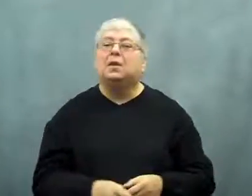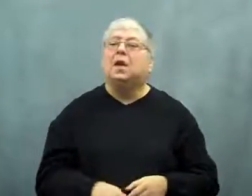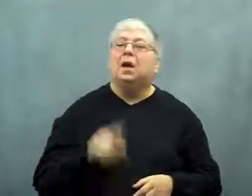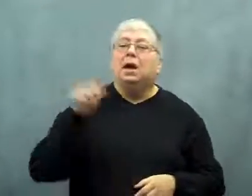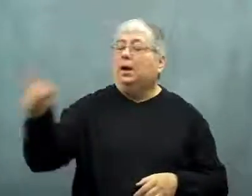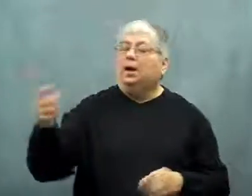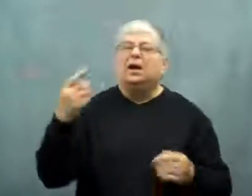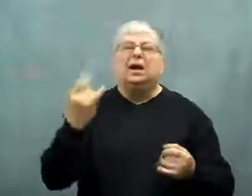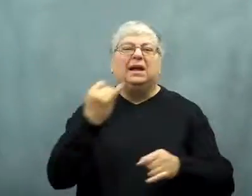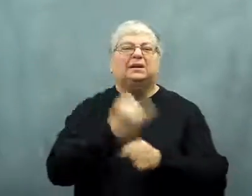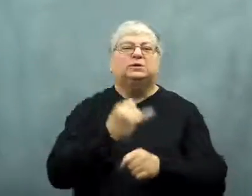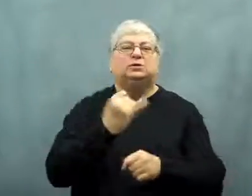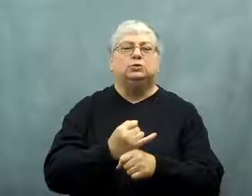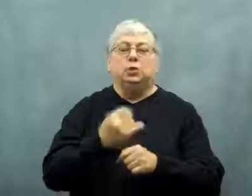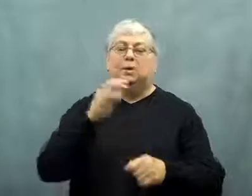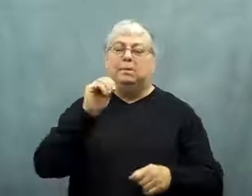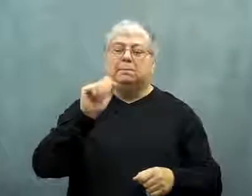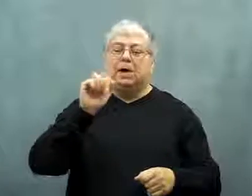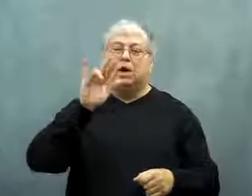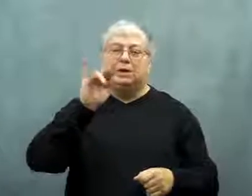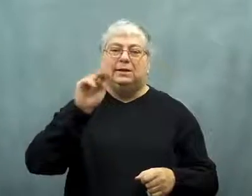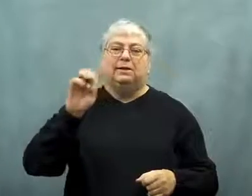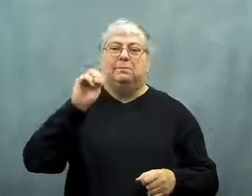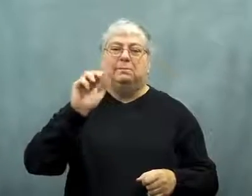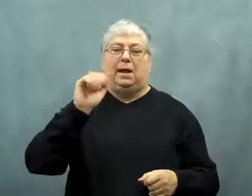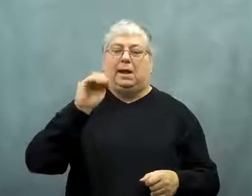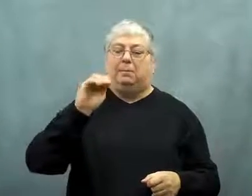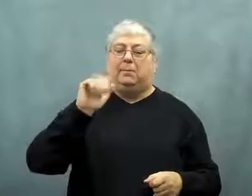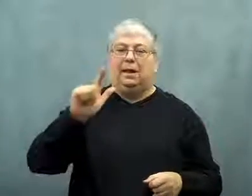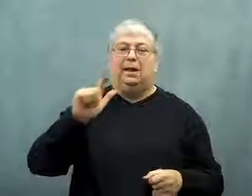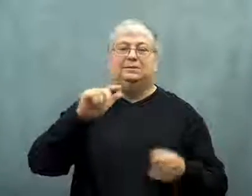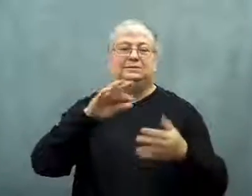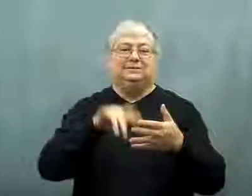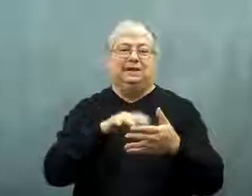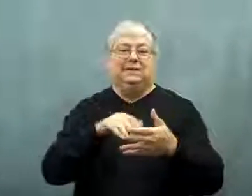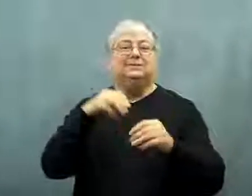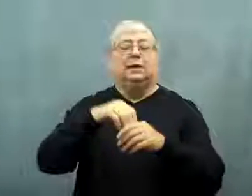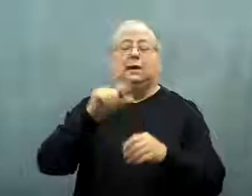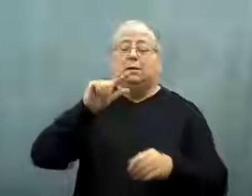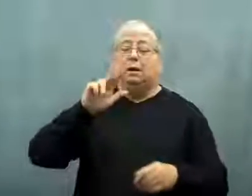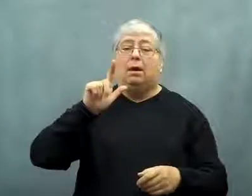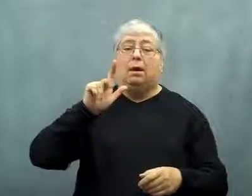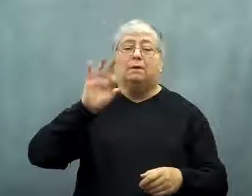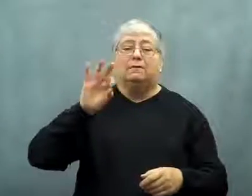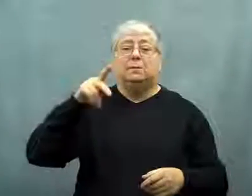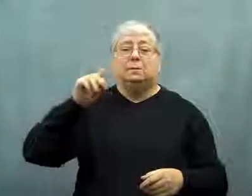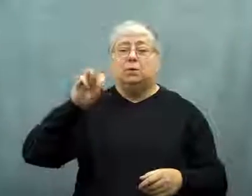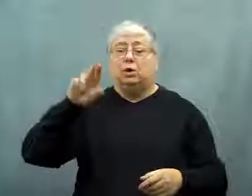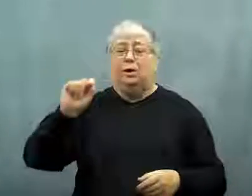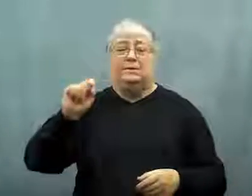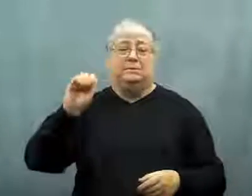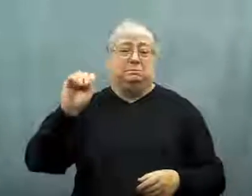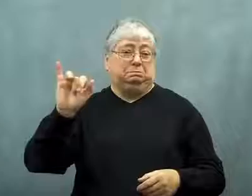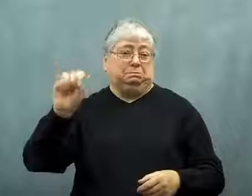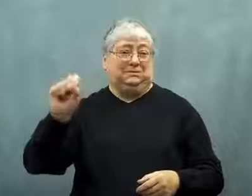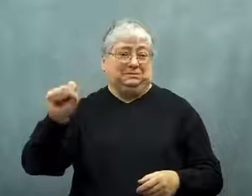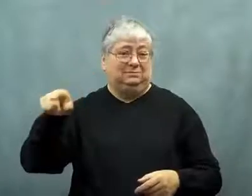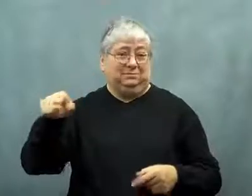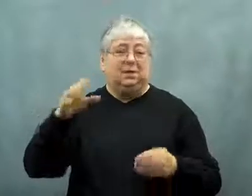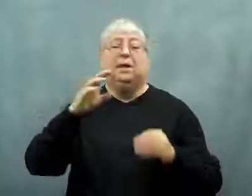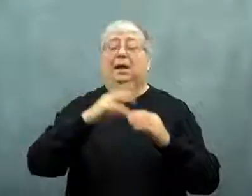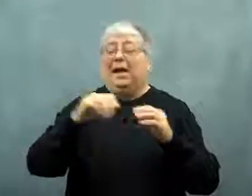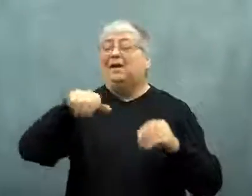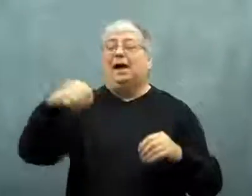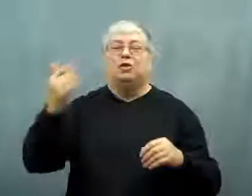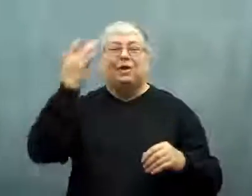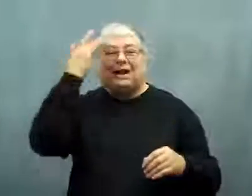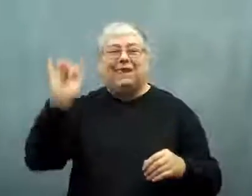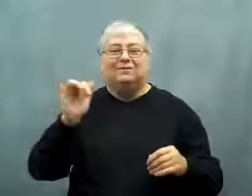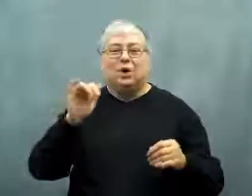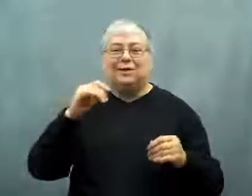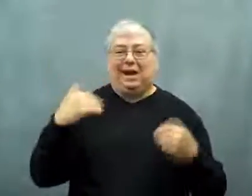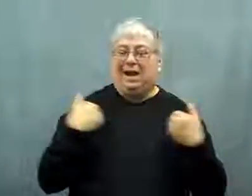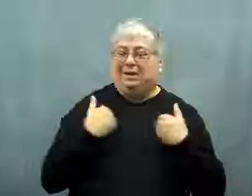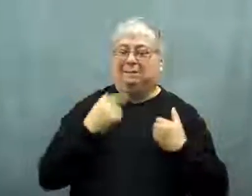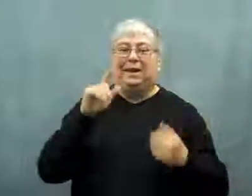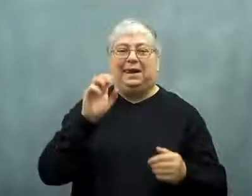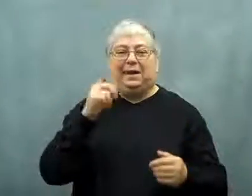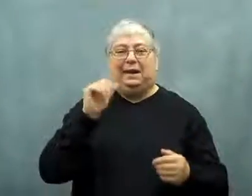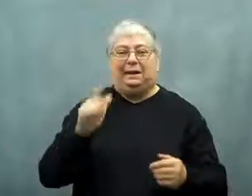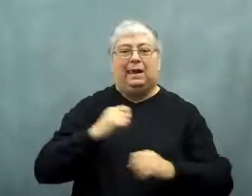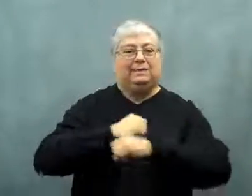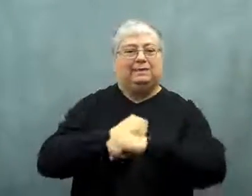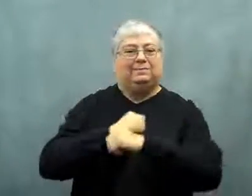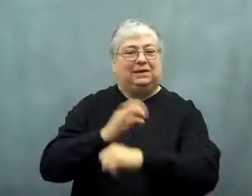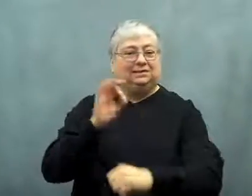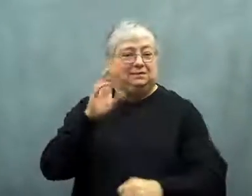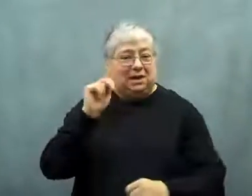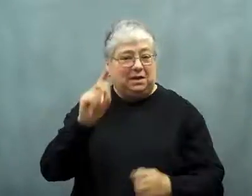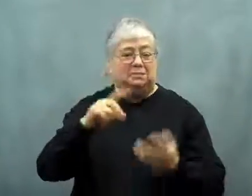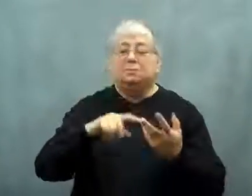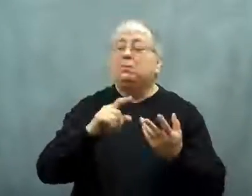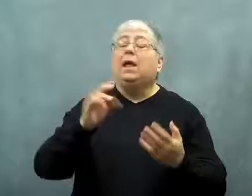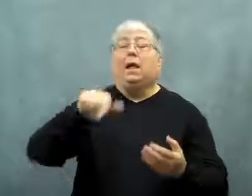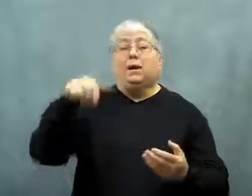The Institute of Marine Mammal Studies in Gulfport, Mississippi,